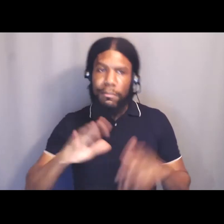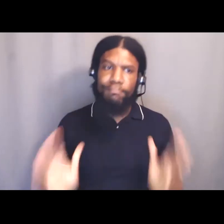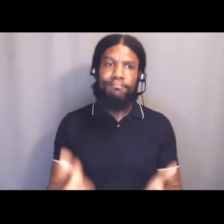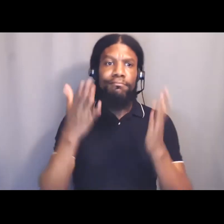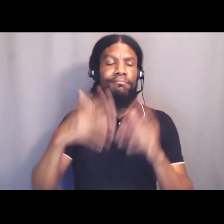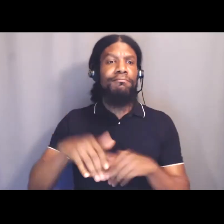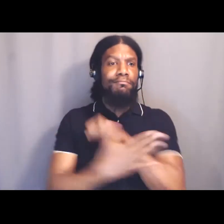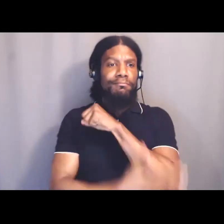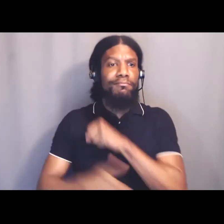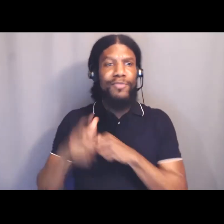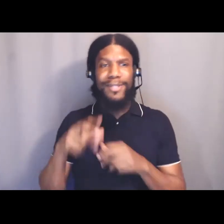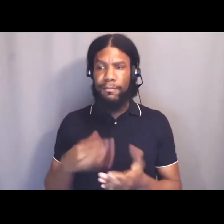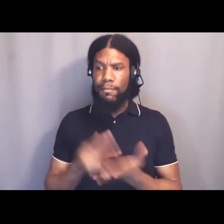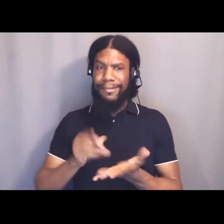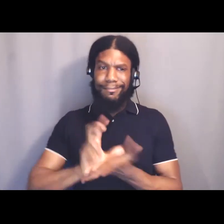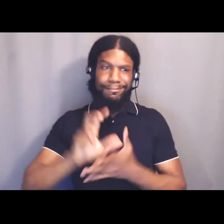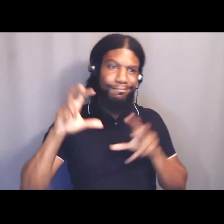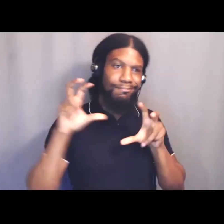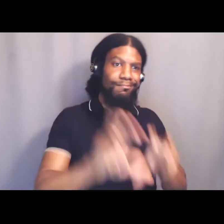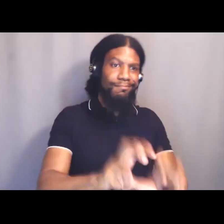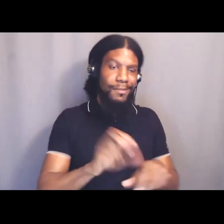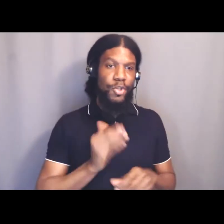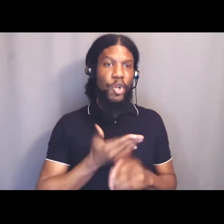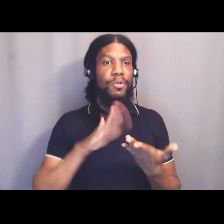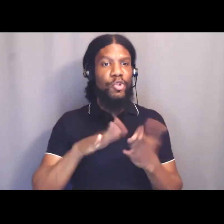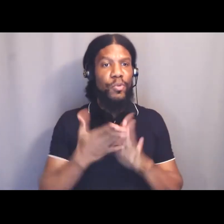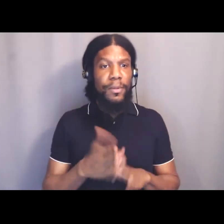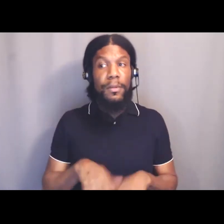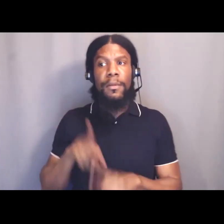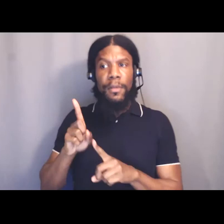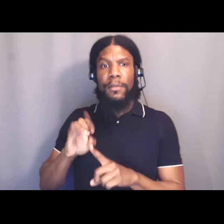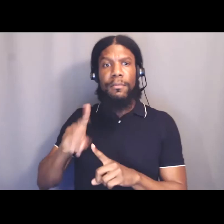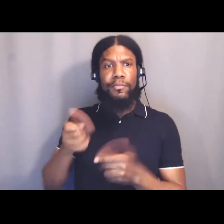And they have a care first budget that they're trying to make sure,